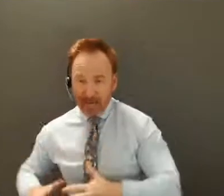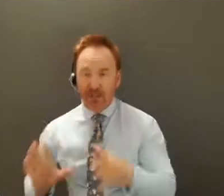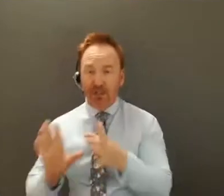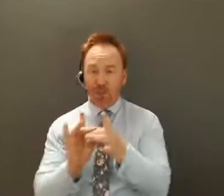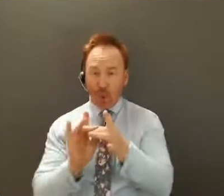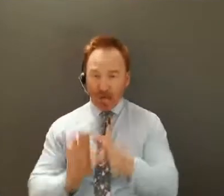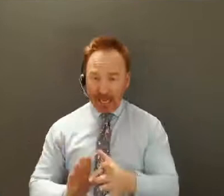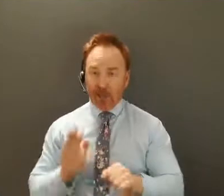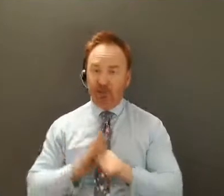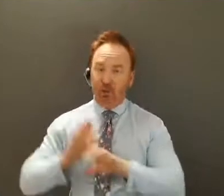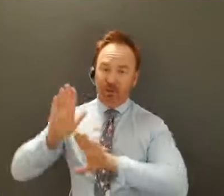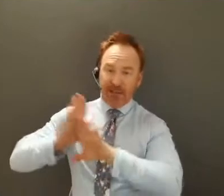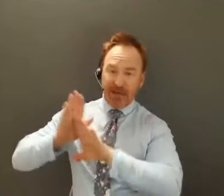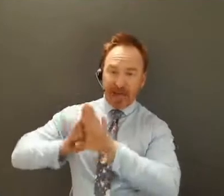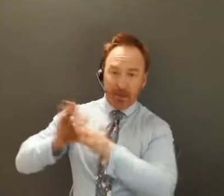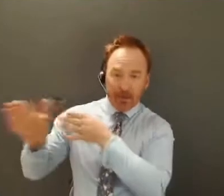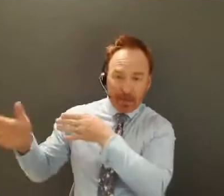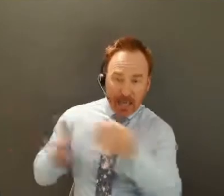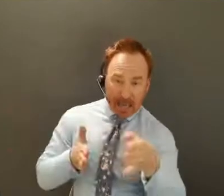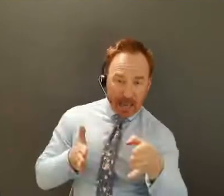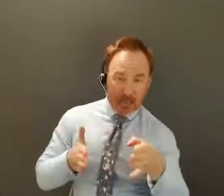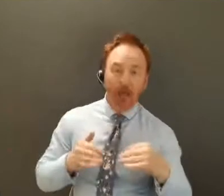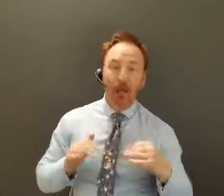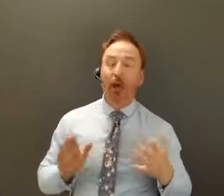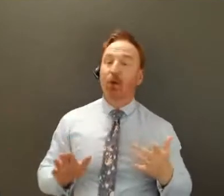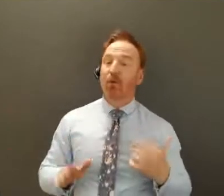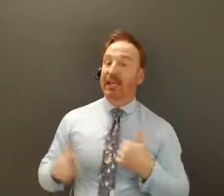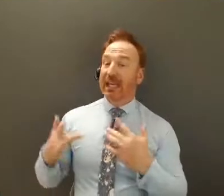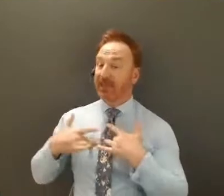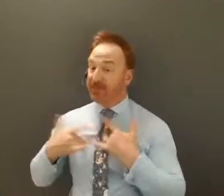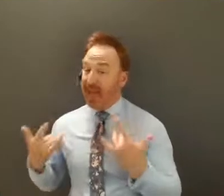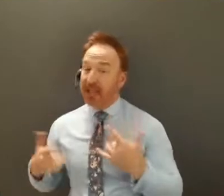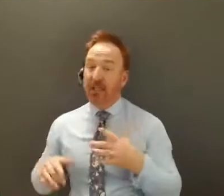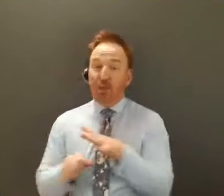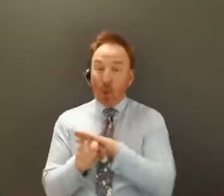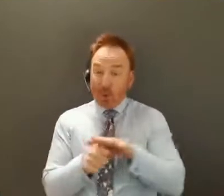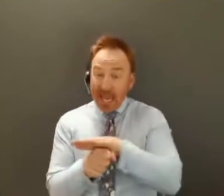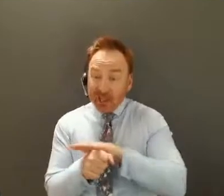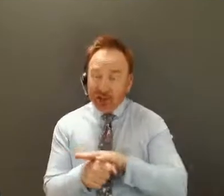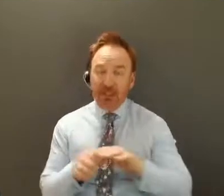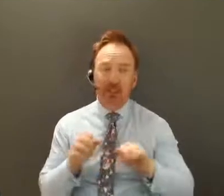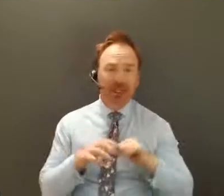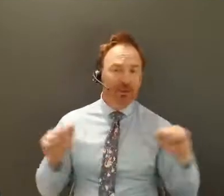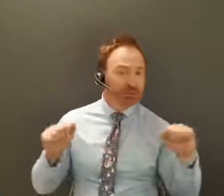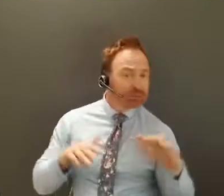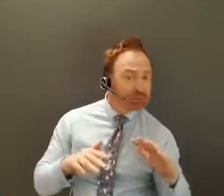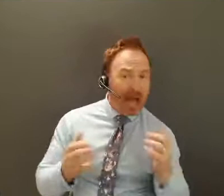In the meantime public health measures are still in place to reduce the risk of other